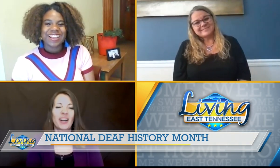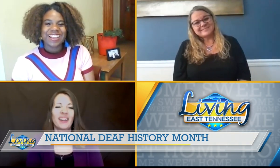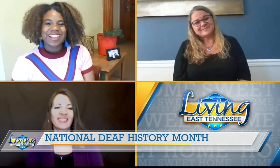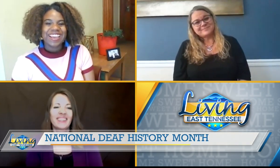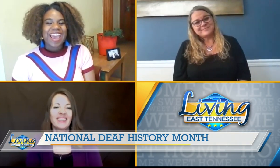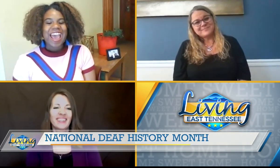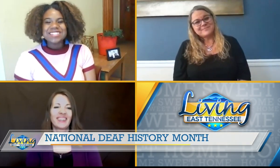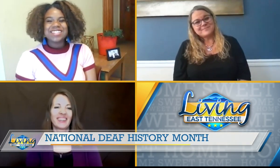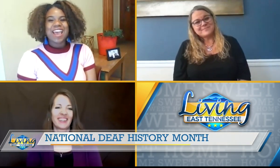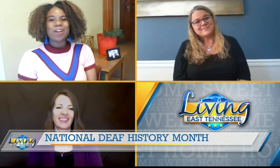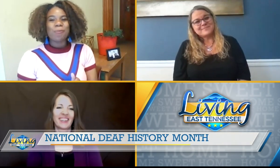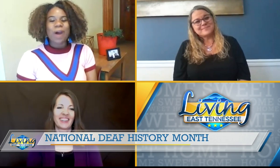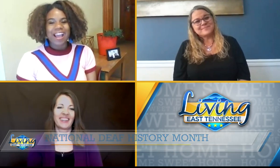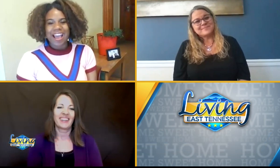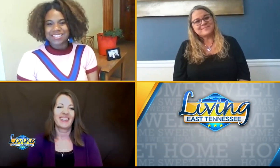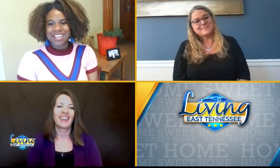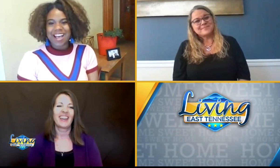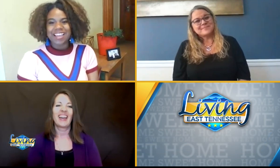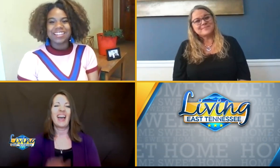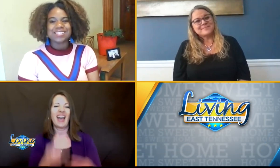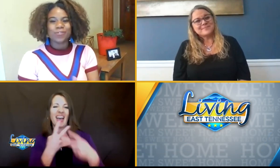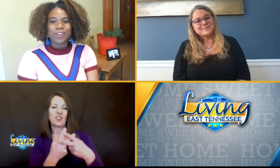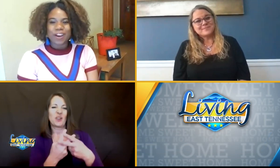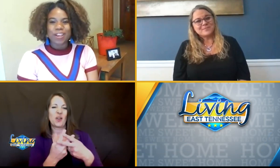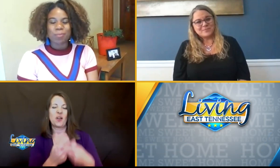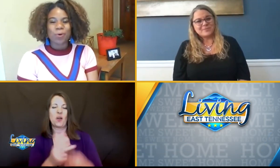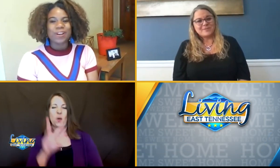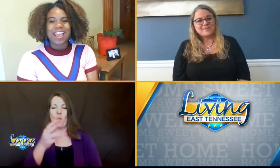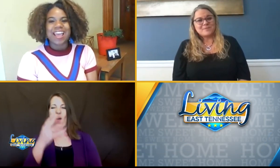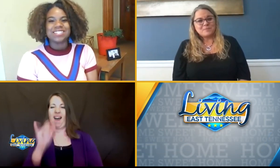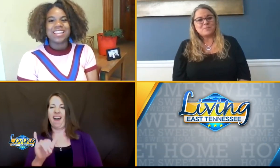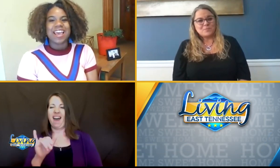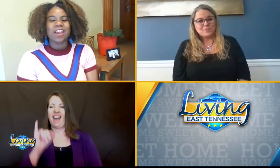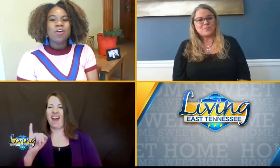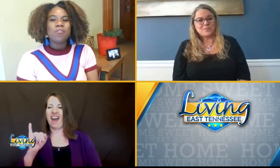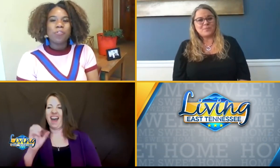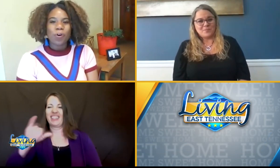SURE, 27, IT IS TSDEAF.ORG. THERE ARE A NUMBER OF RESOURCES